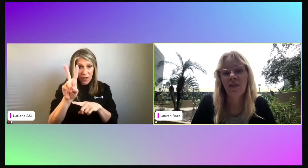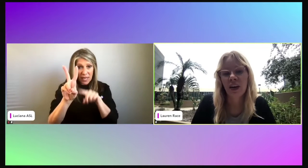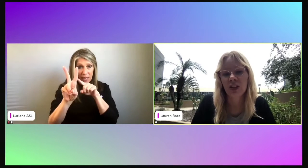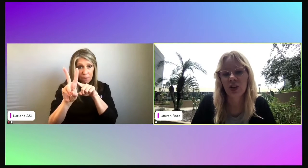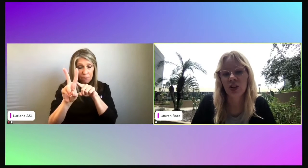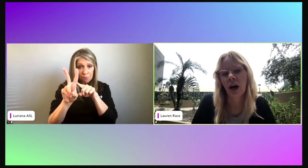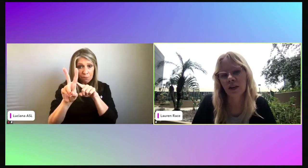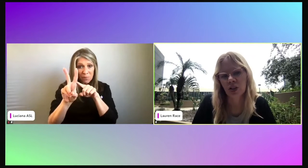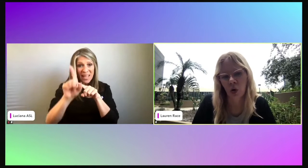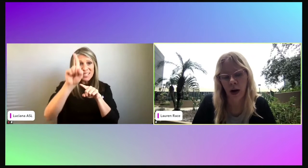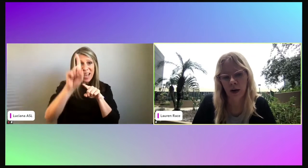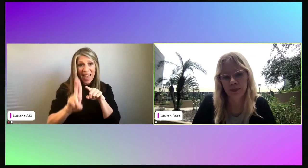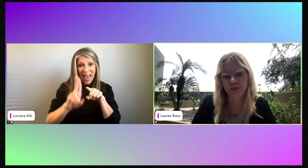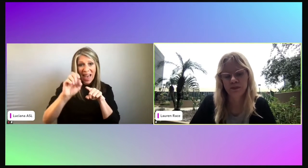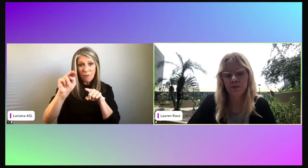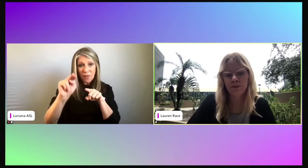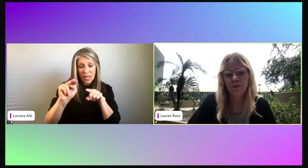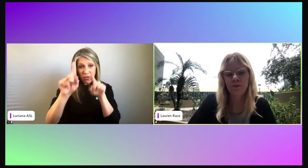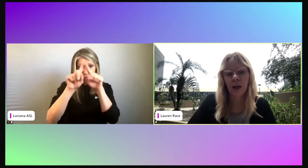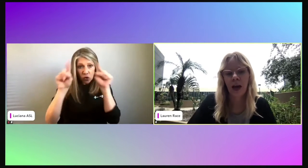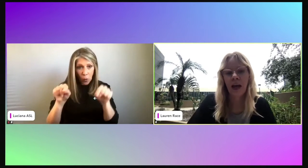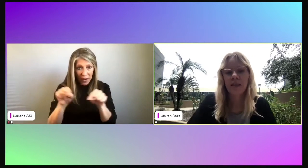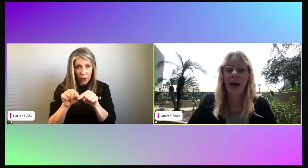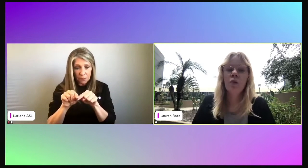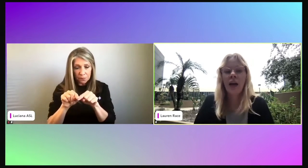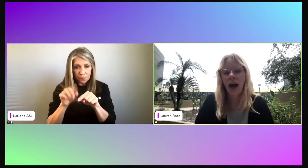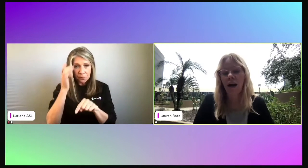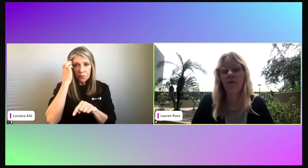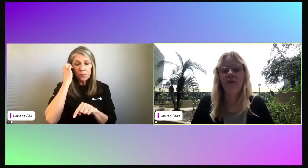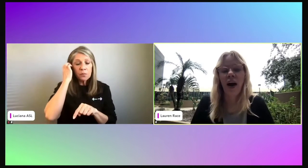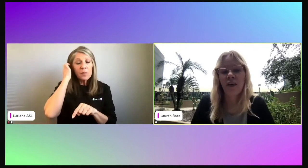emergency exit symbol appears on either the left or the